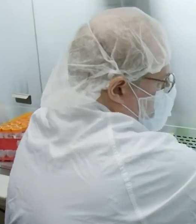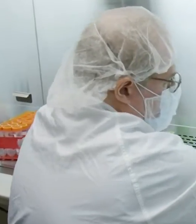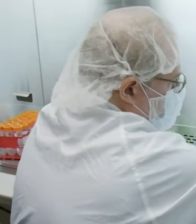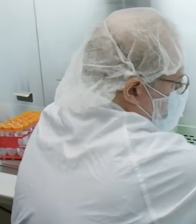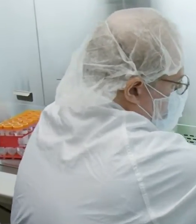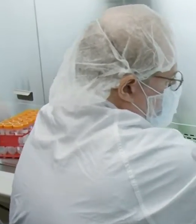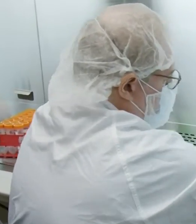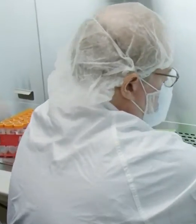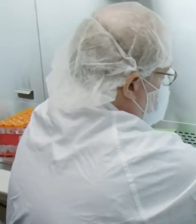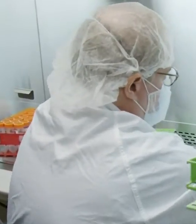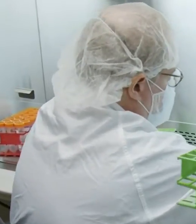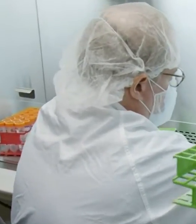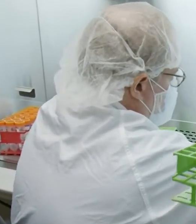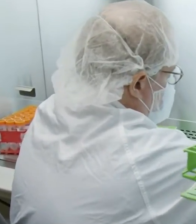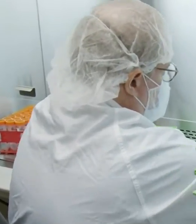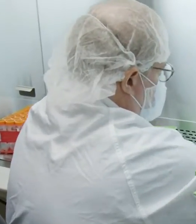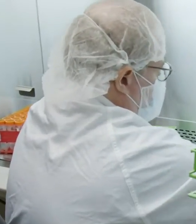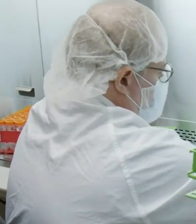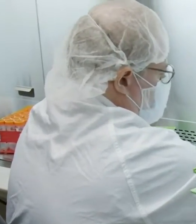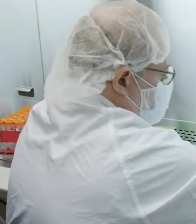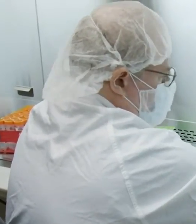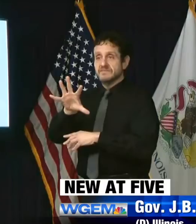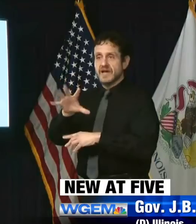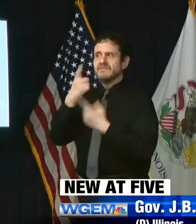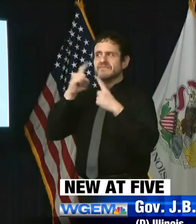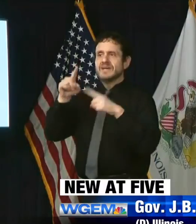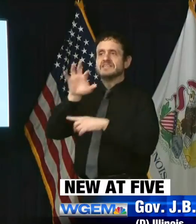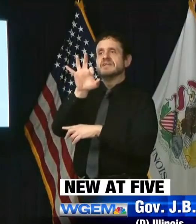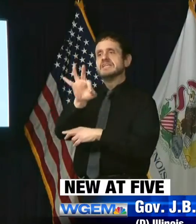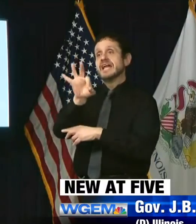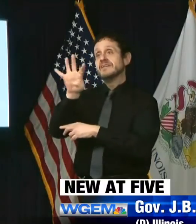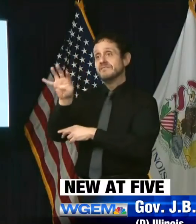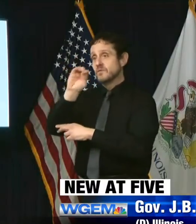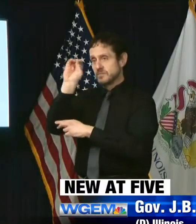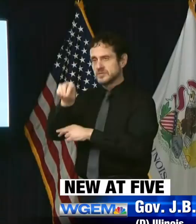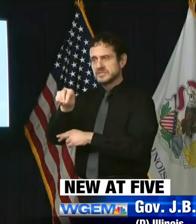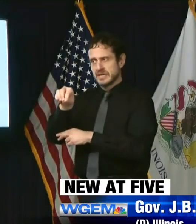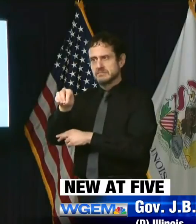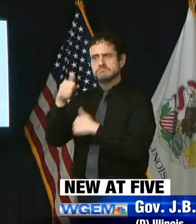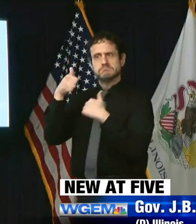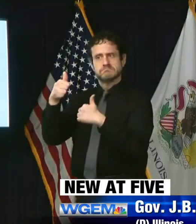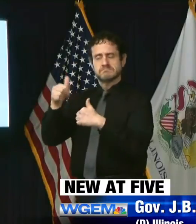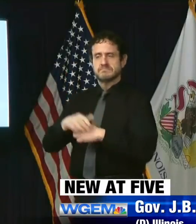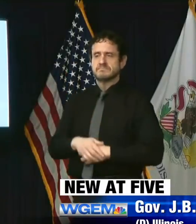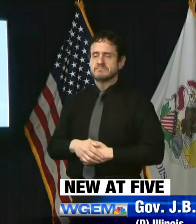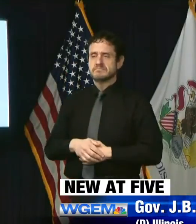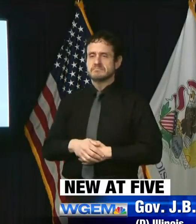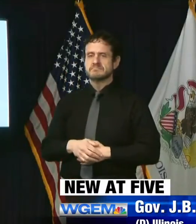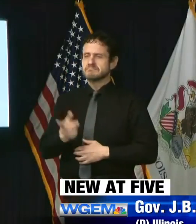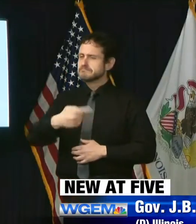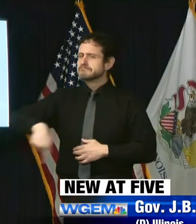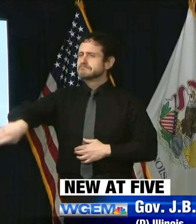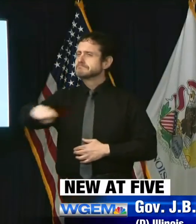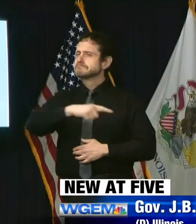MANY VOLUNTEERED TO PARTICIPATE IN TRIAL RUNS FOR PFIZER OR MODERNA LIKE CHICAGO RESIDENT BONNIE BLUE. SHE PLEADED WITH RESIDENTS TO TAKE THE VACCINE WHEN IT'S AVAILABLE IN ORDER TO SURVIVE FOR THEIR FAMILY.